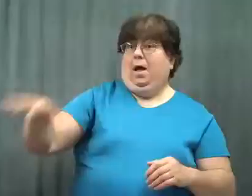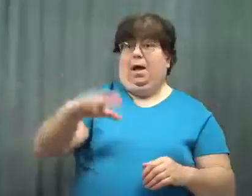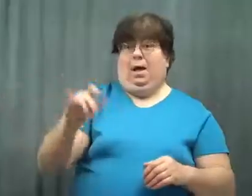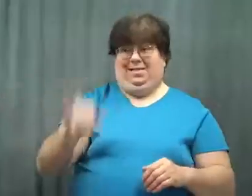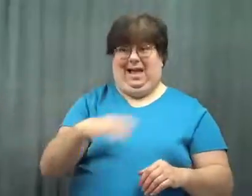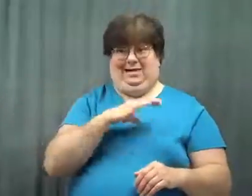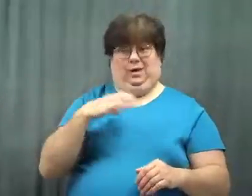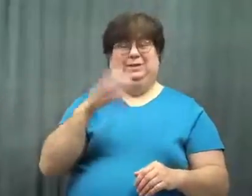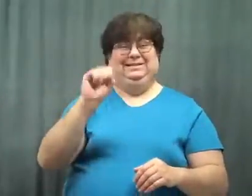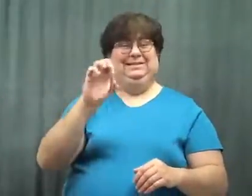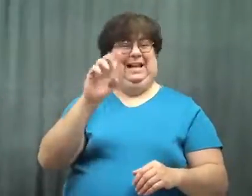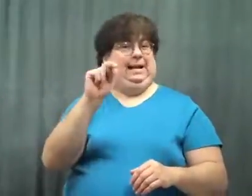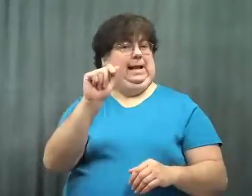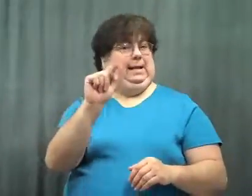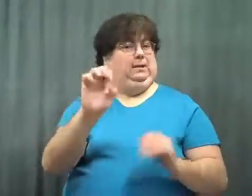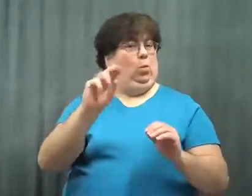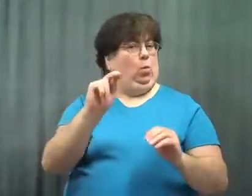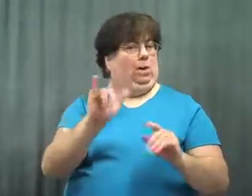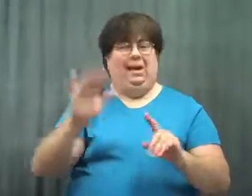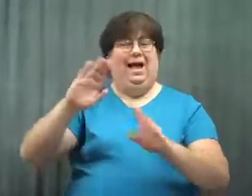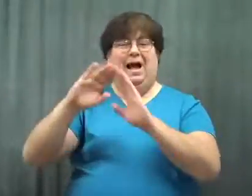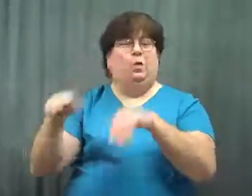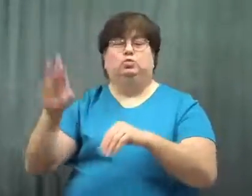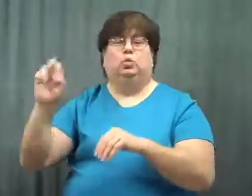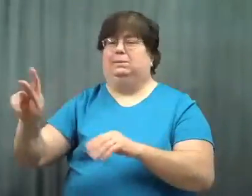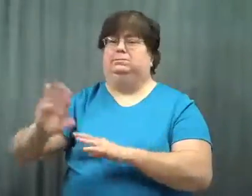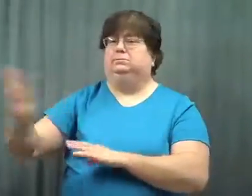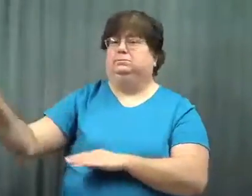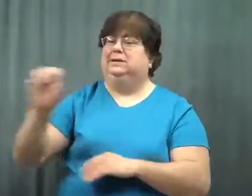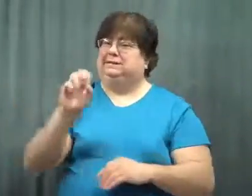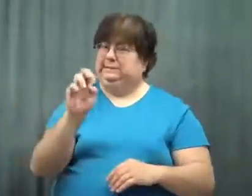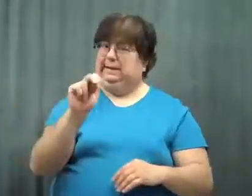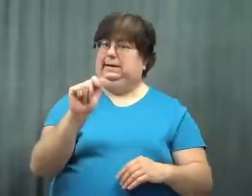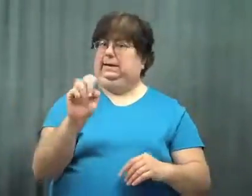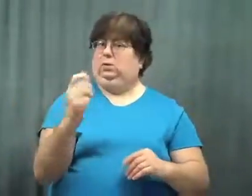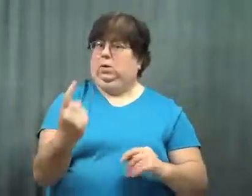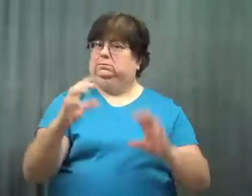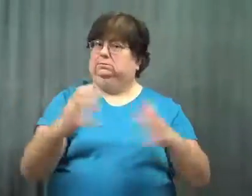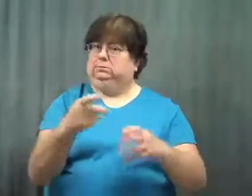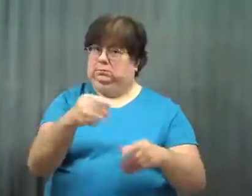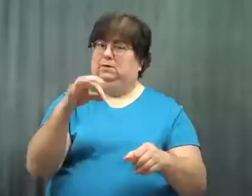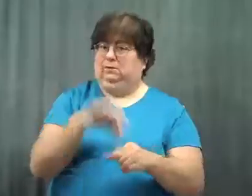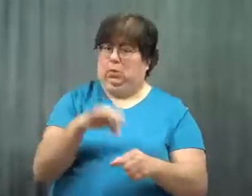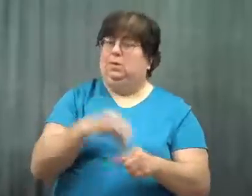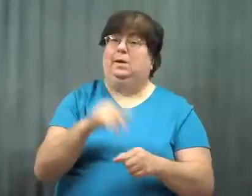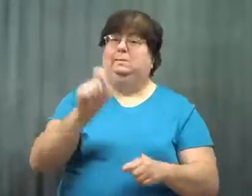It will be the Senate only that votes, not the House of Representatives.